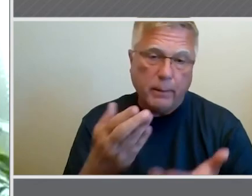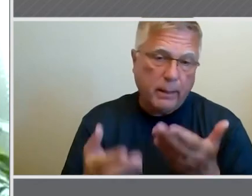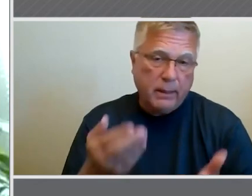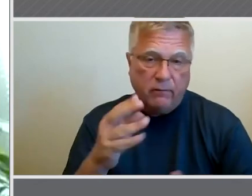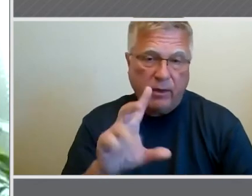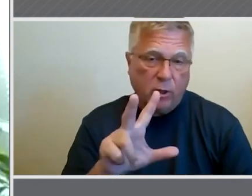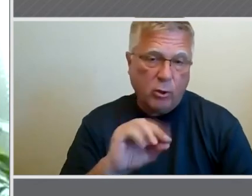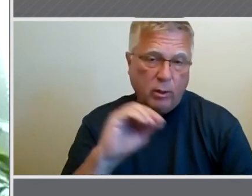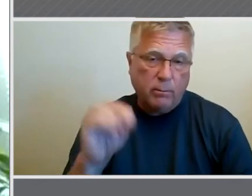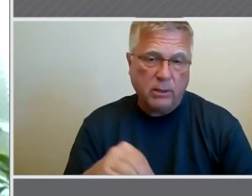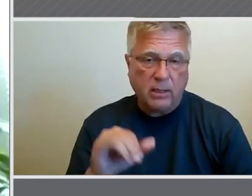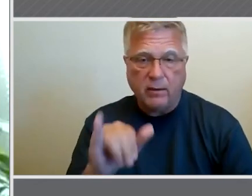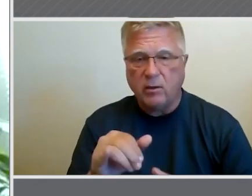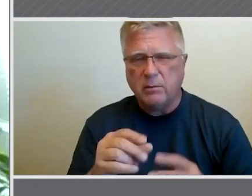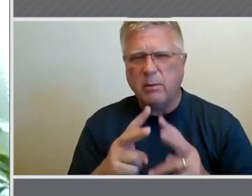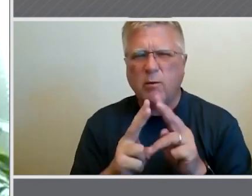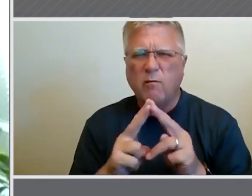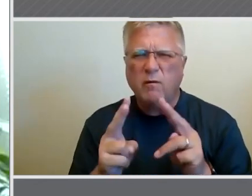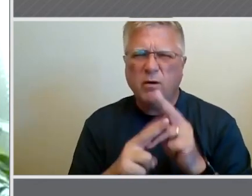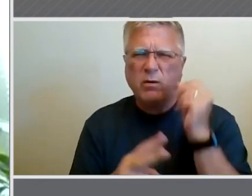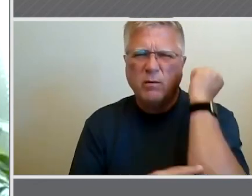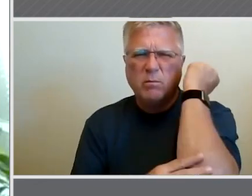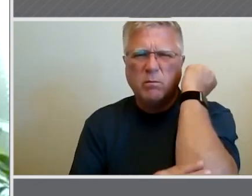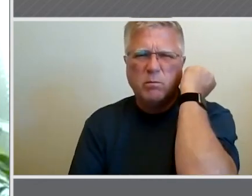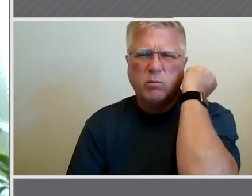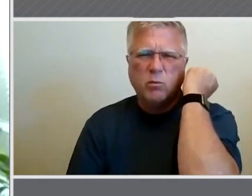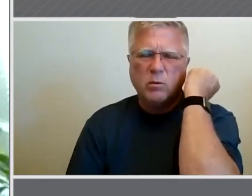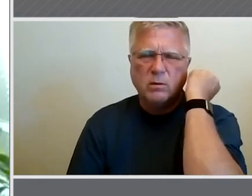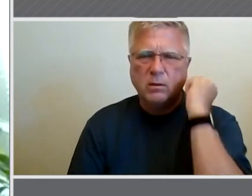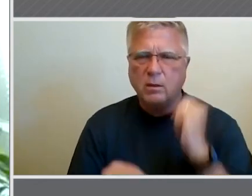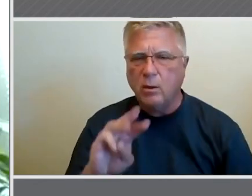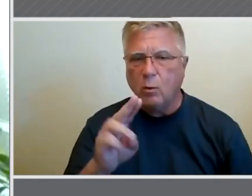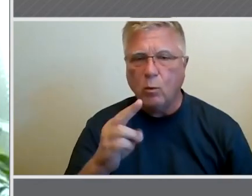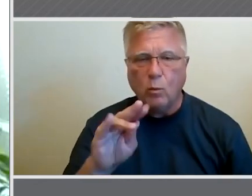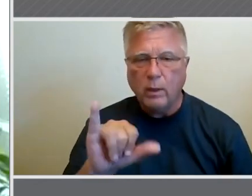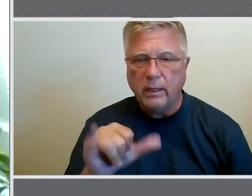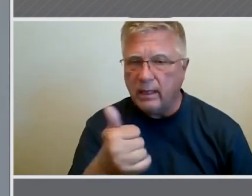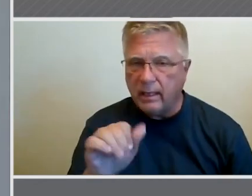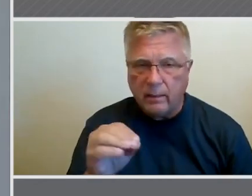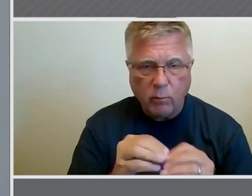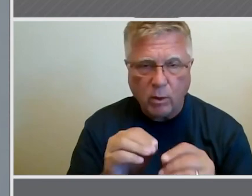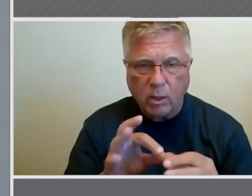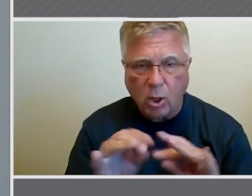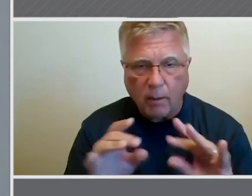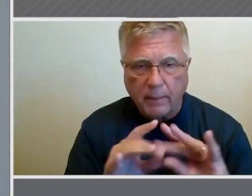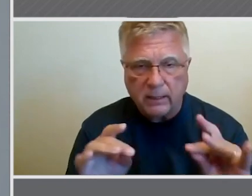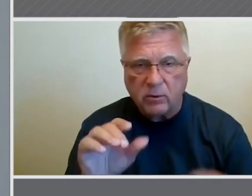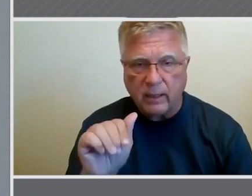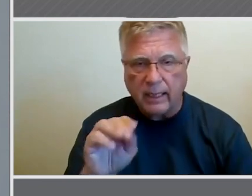experiencing extreme poverty, Whitney I don't know if you any more comments on Am I so I mean that's.